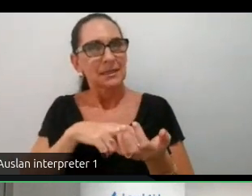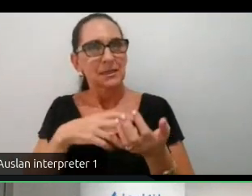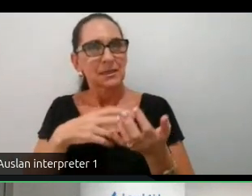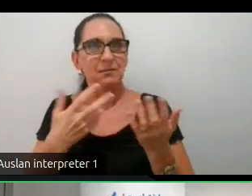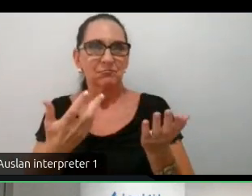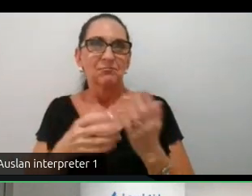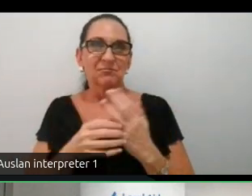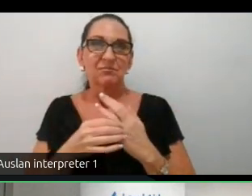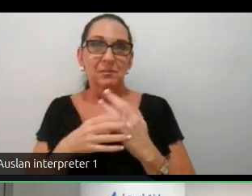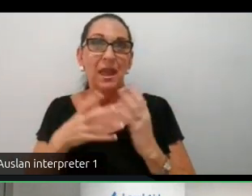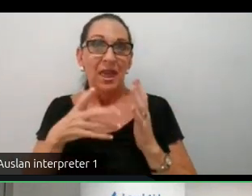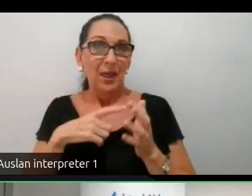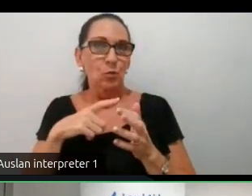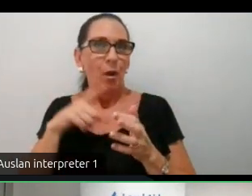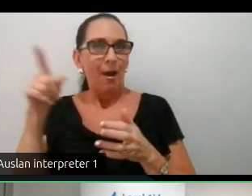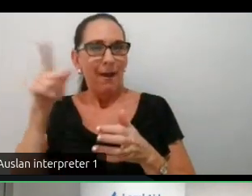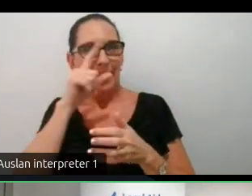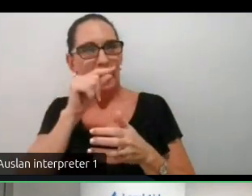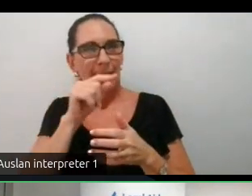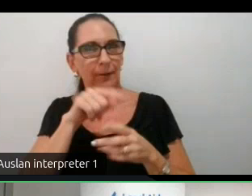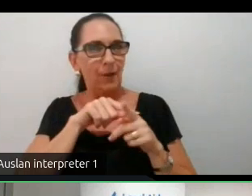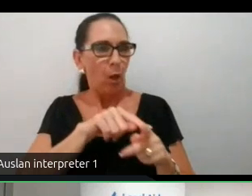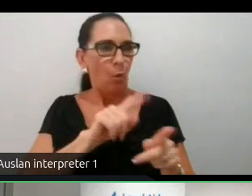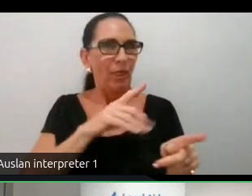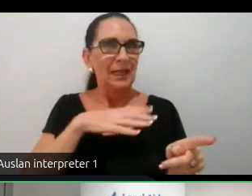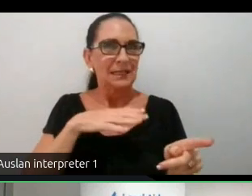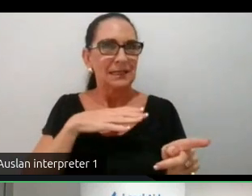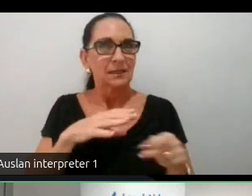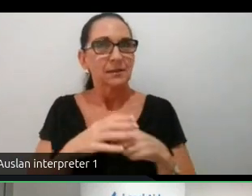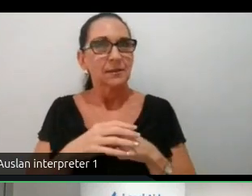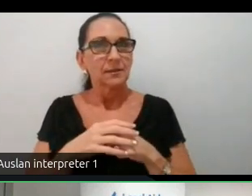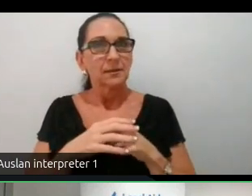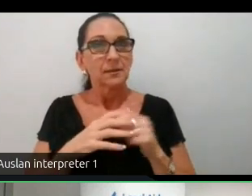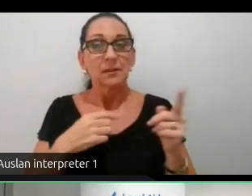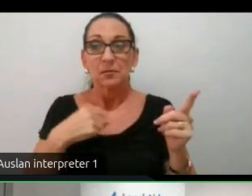would suggest this is a really good way that they can do that. Agreed. Katherine, just checking in.